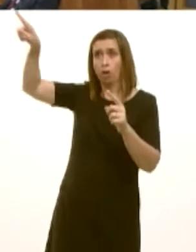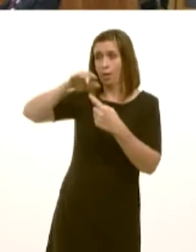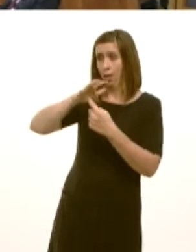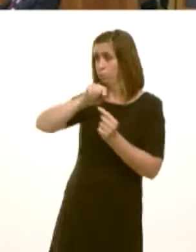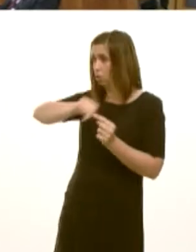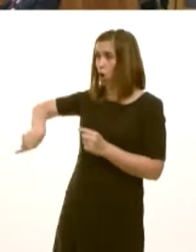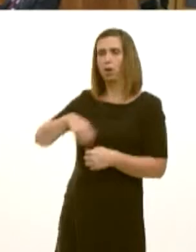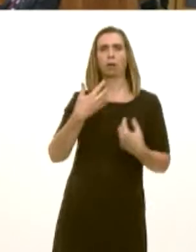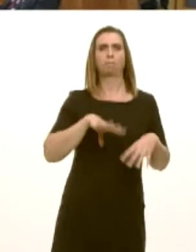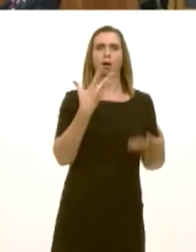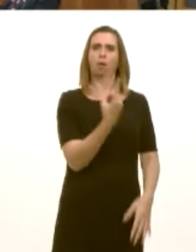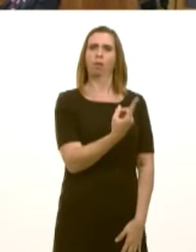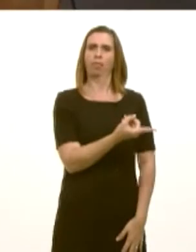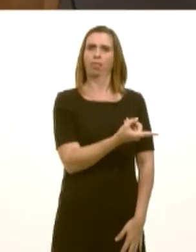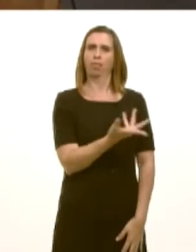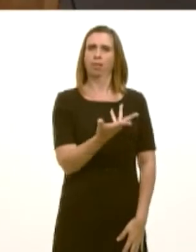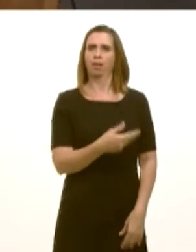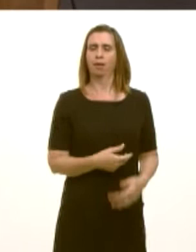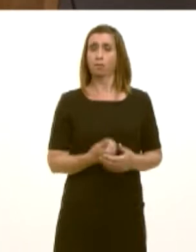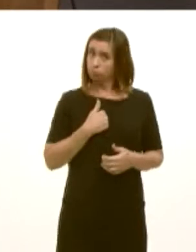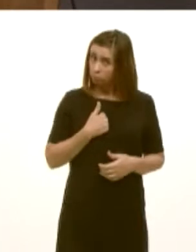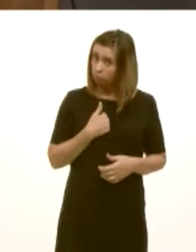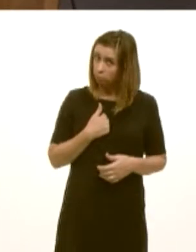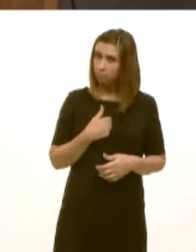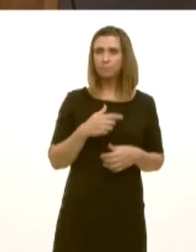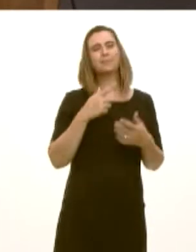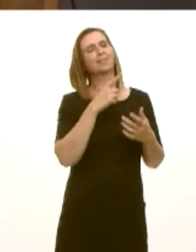Would you agree with me? Carwyn Jones: Well, thatís a matter for the commissioner, of course.